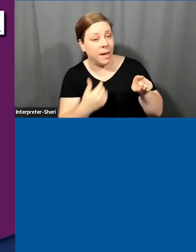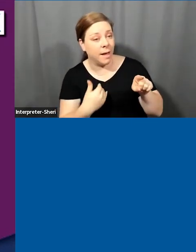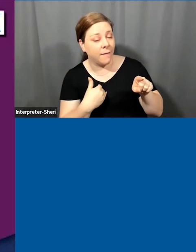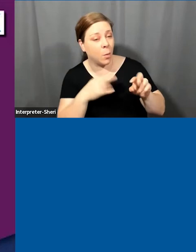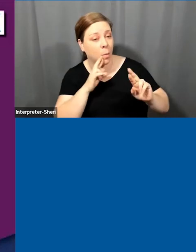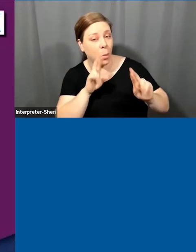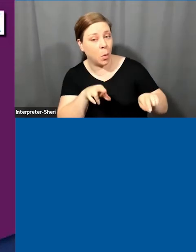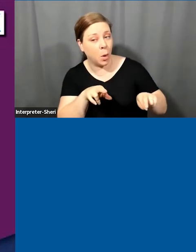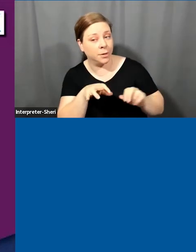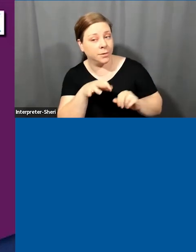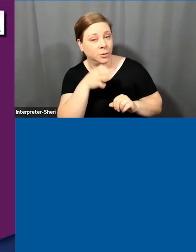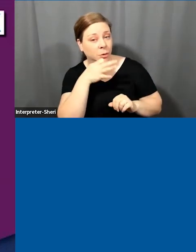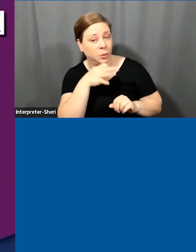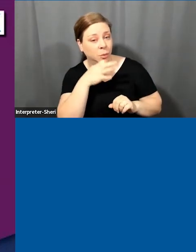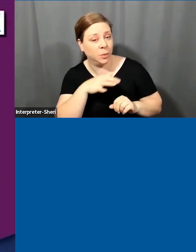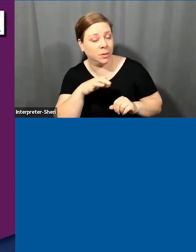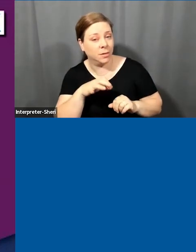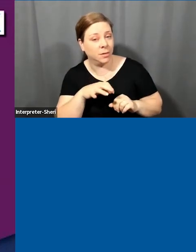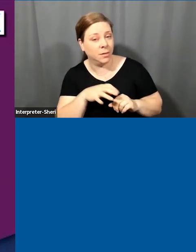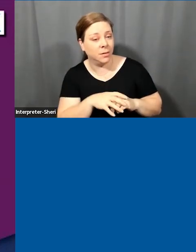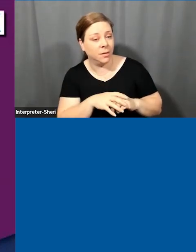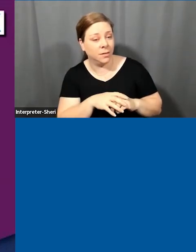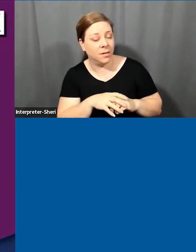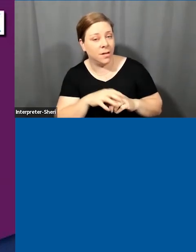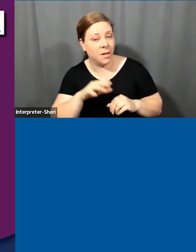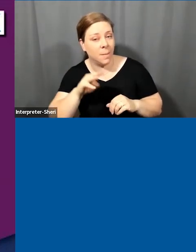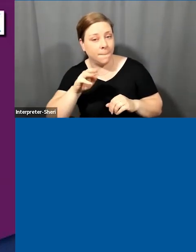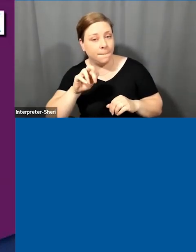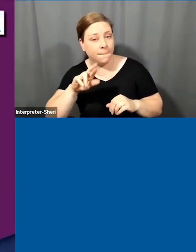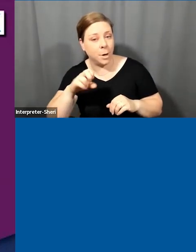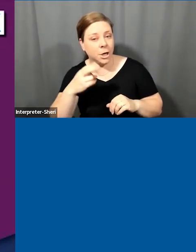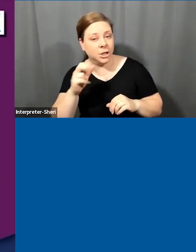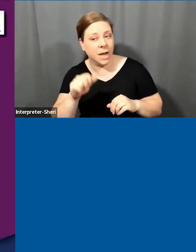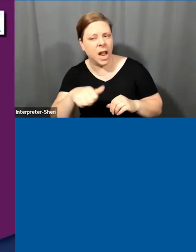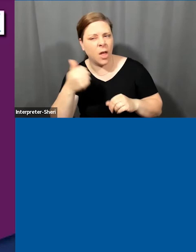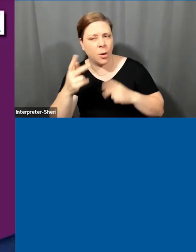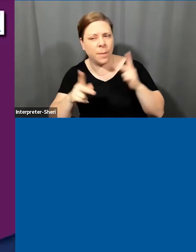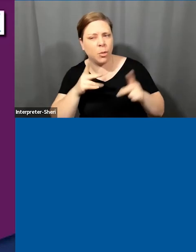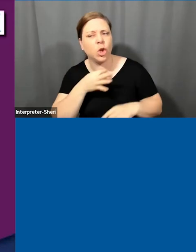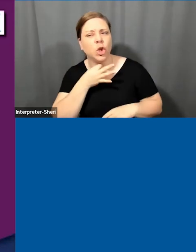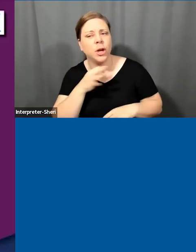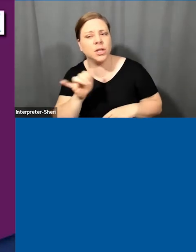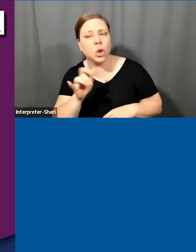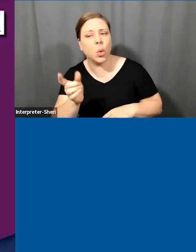and Marsha, and I'm sure a lot of other people, are wondering where that'll be made available once that goes live.